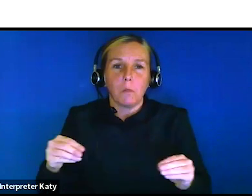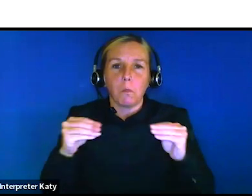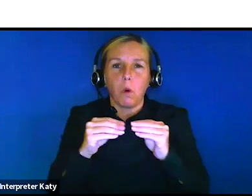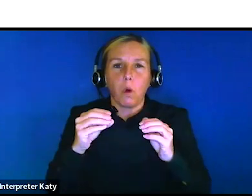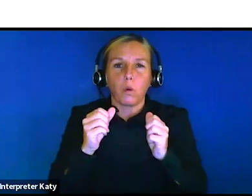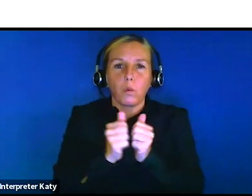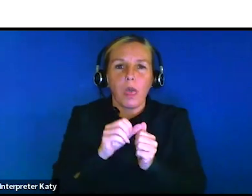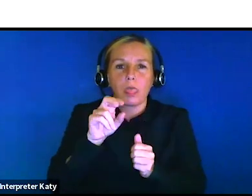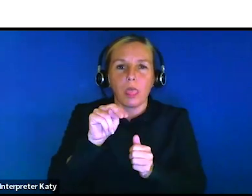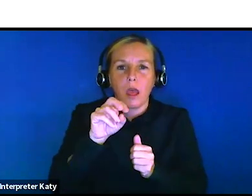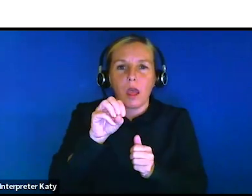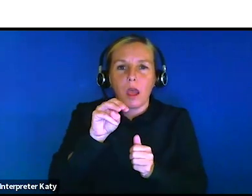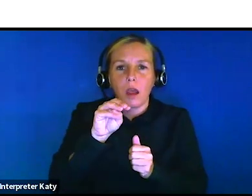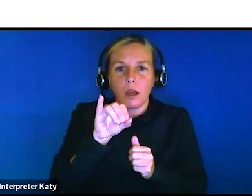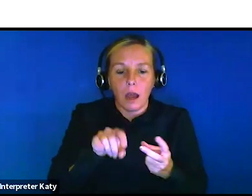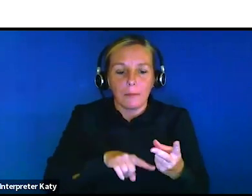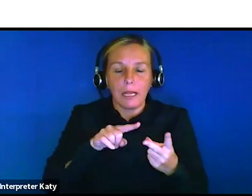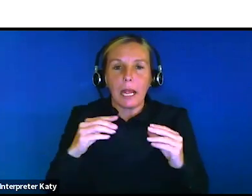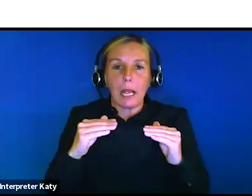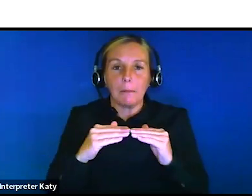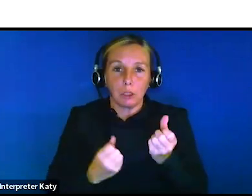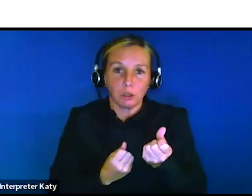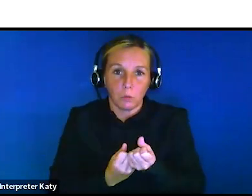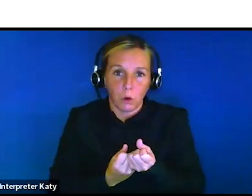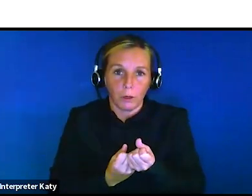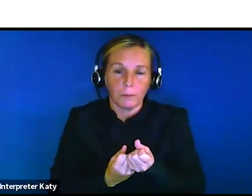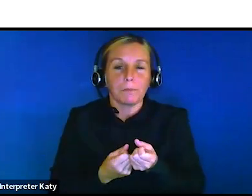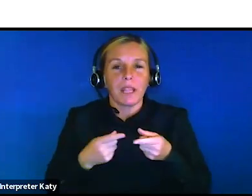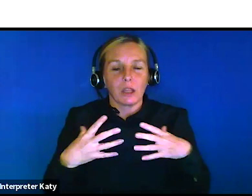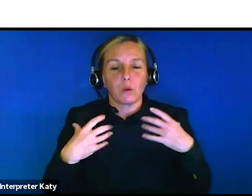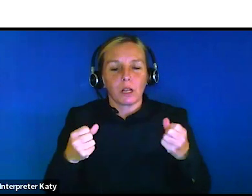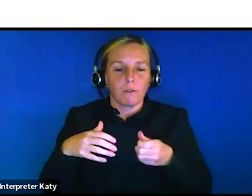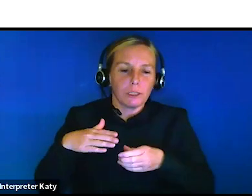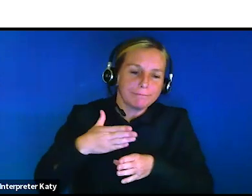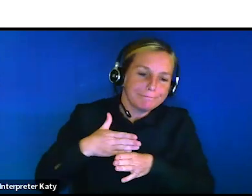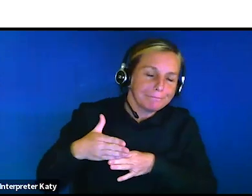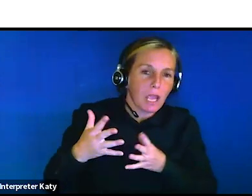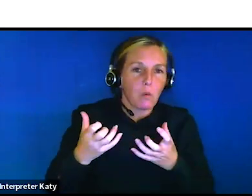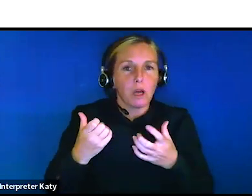I want to create something of value in the recovery space and develop resources.